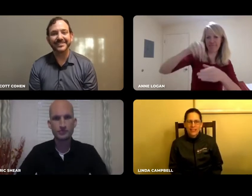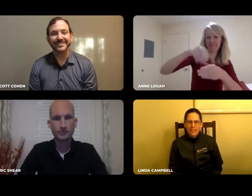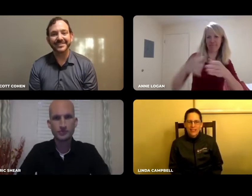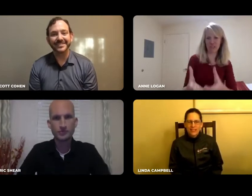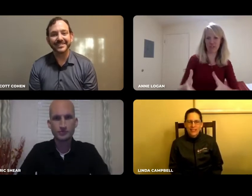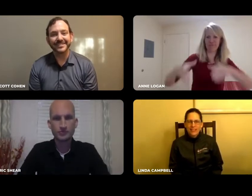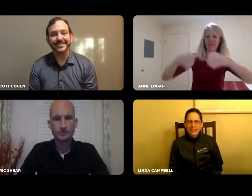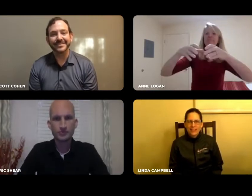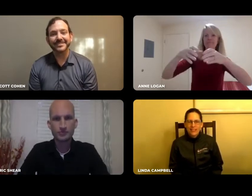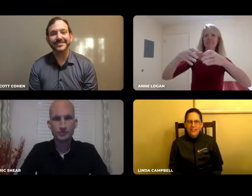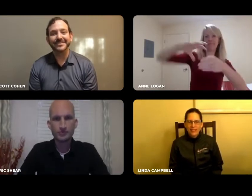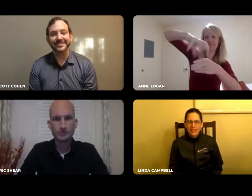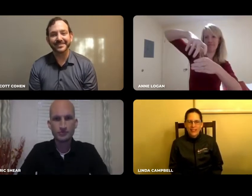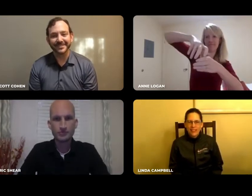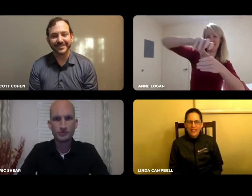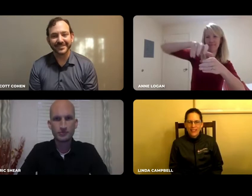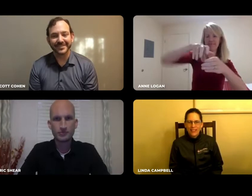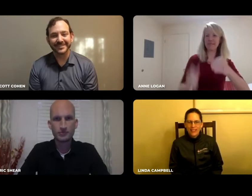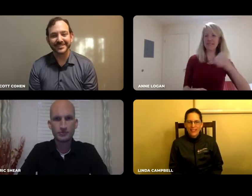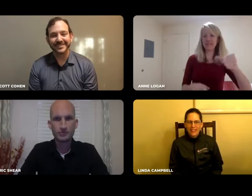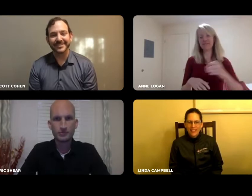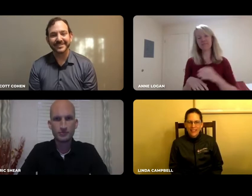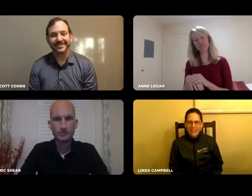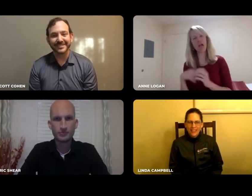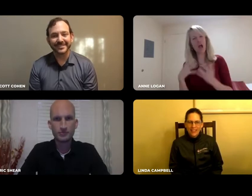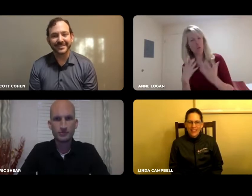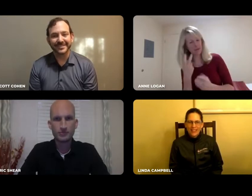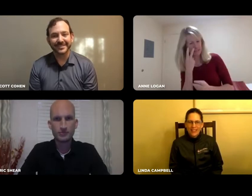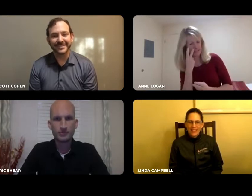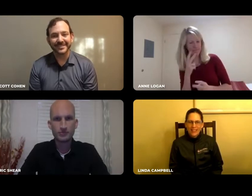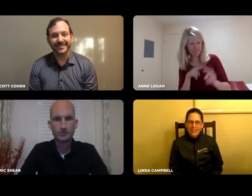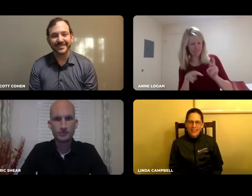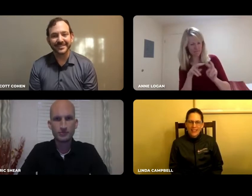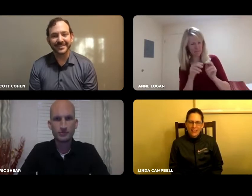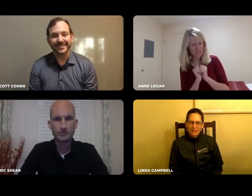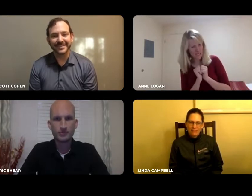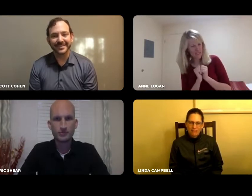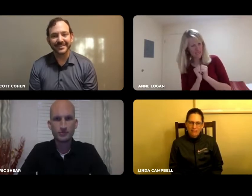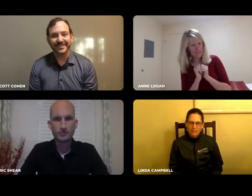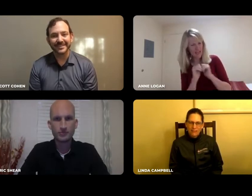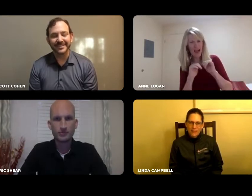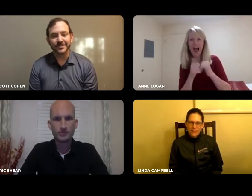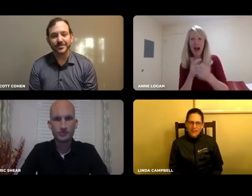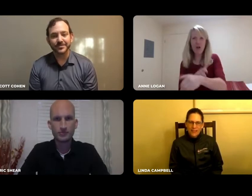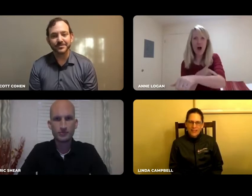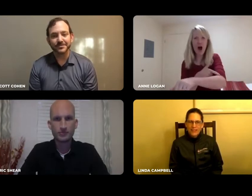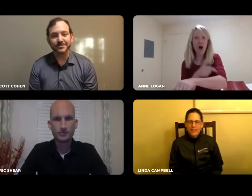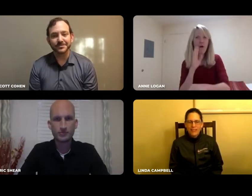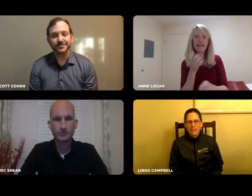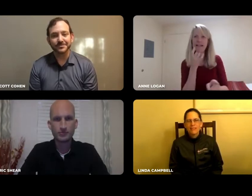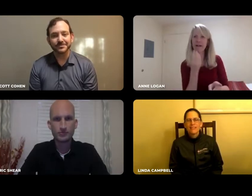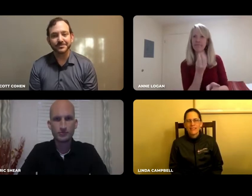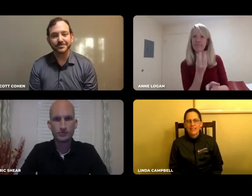I waited to observe them and wanted to see how long they lit up for.